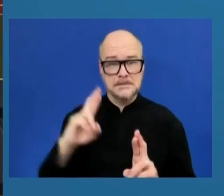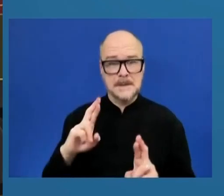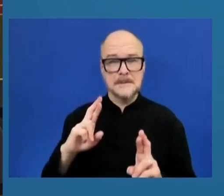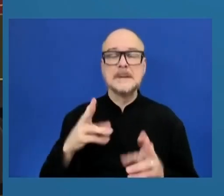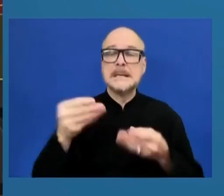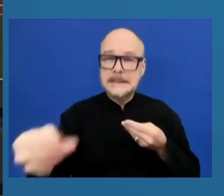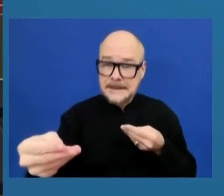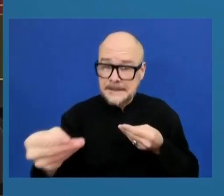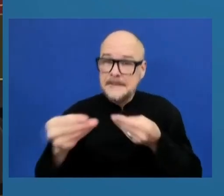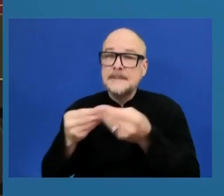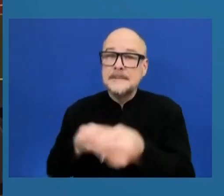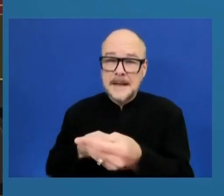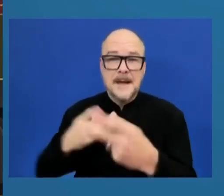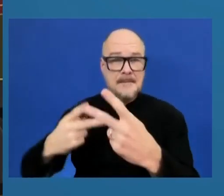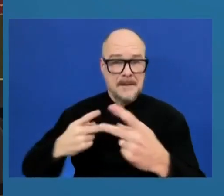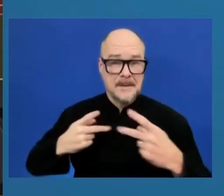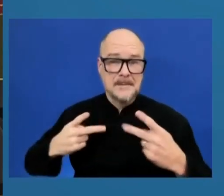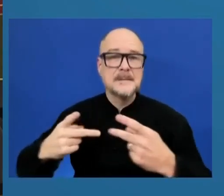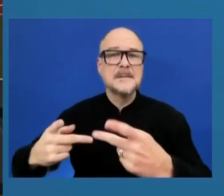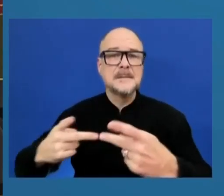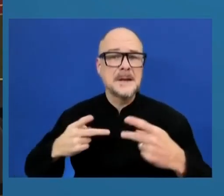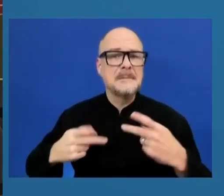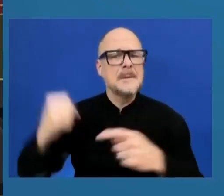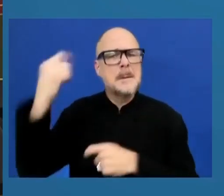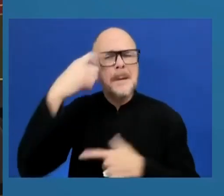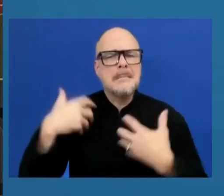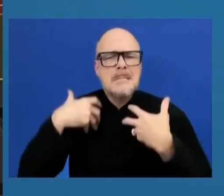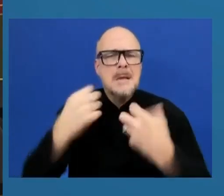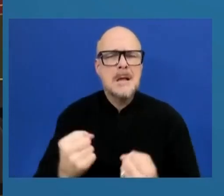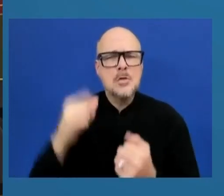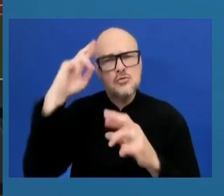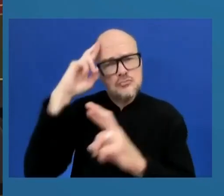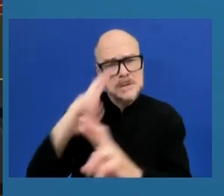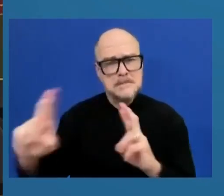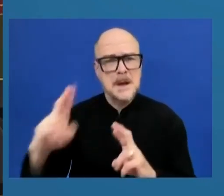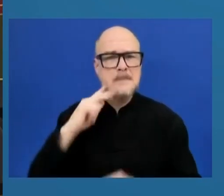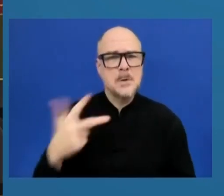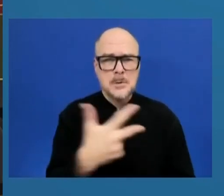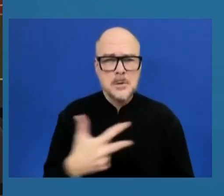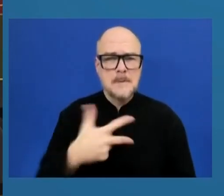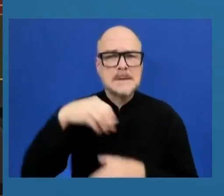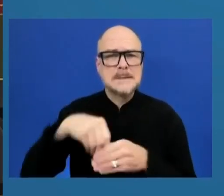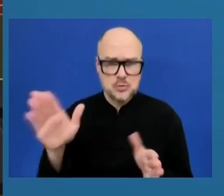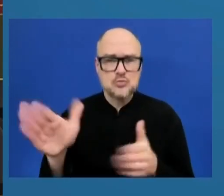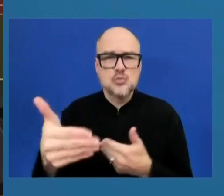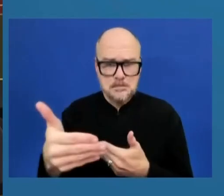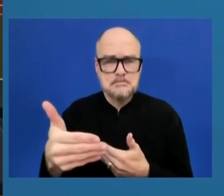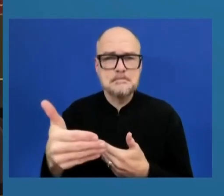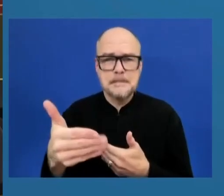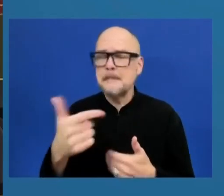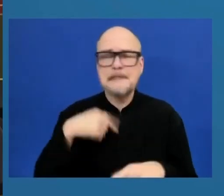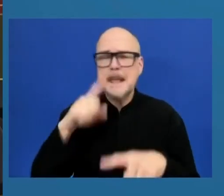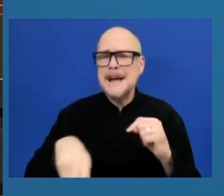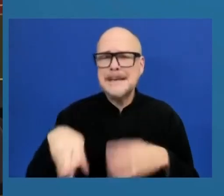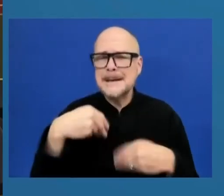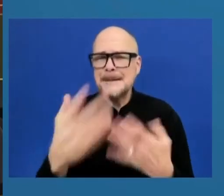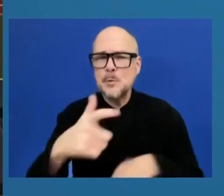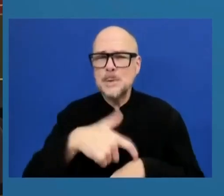back and forth because there is a very healthy respect for the three of us in this room. So I can't give you a time frame at all.